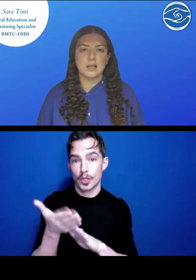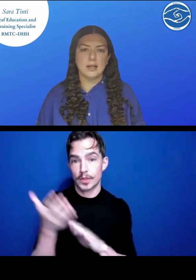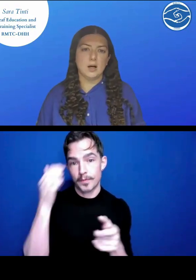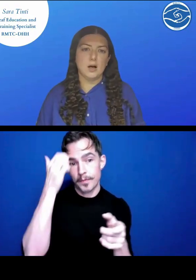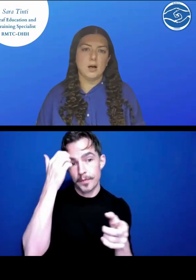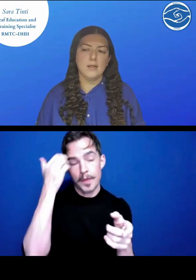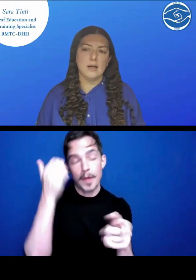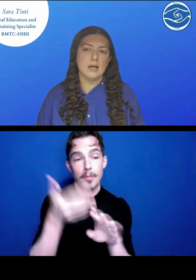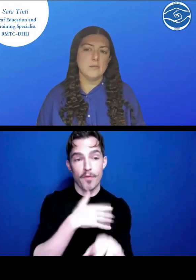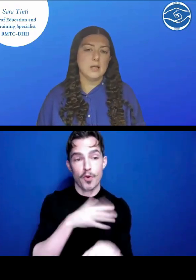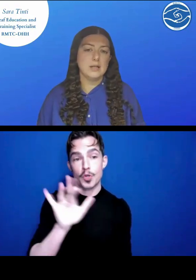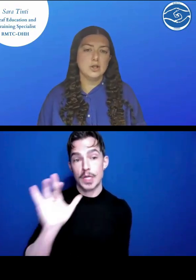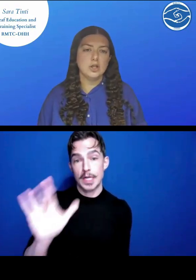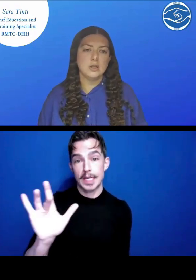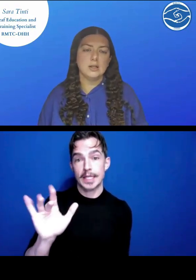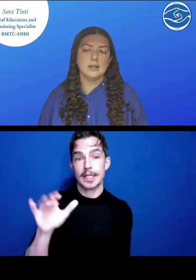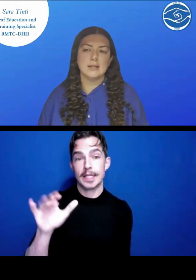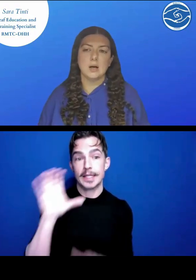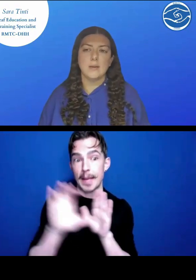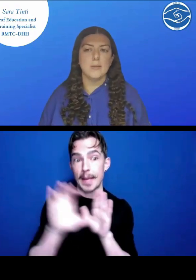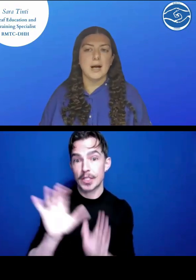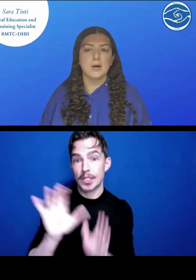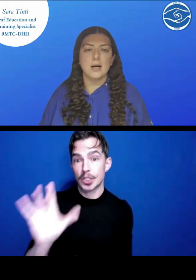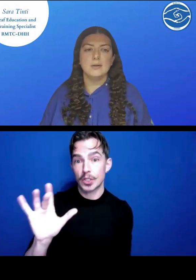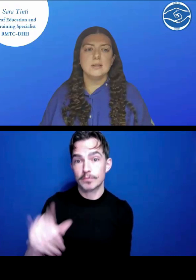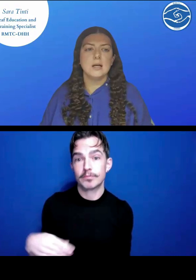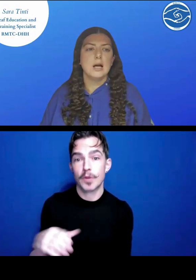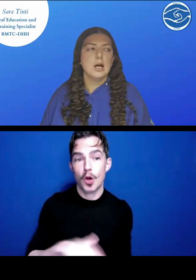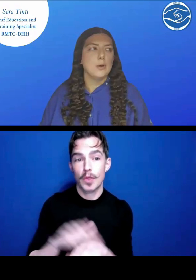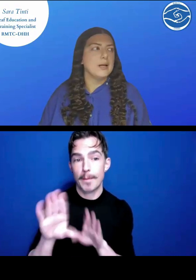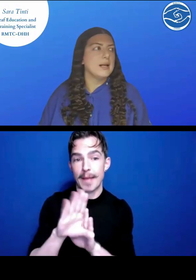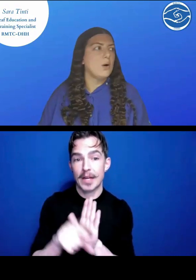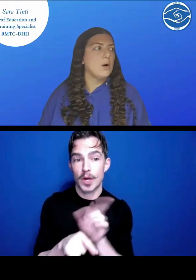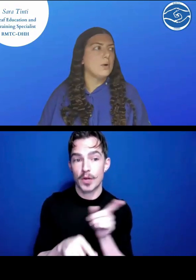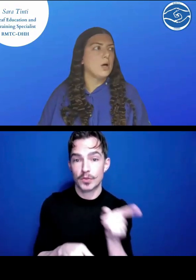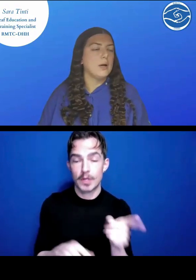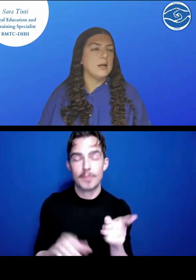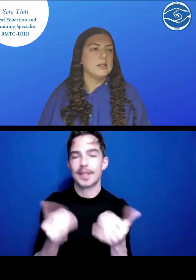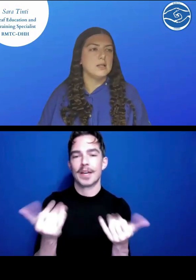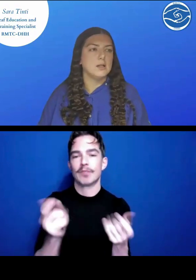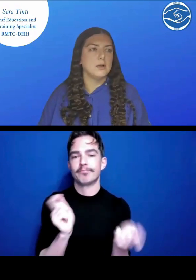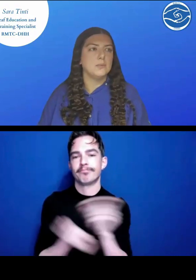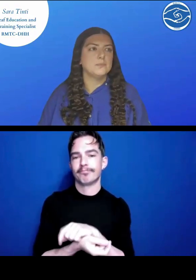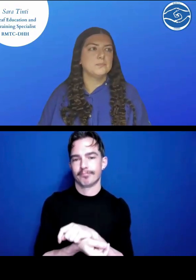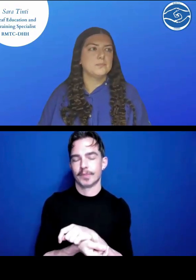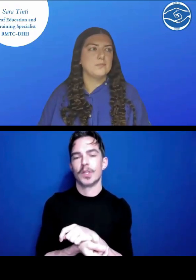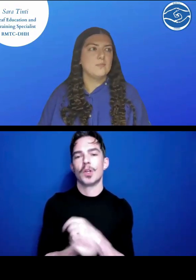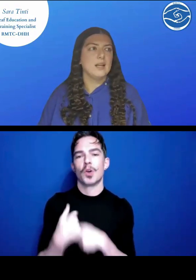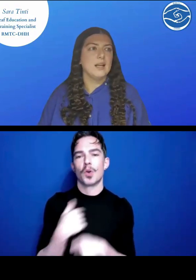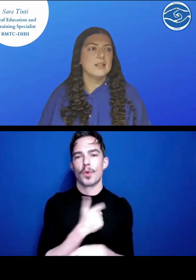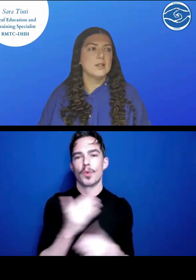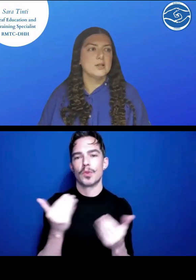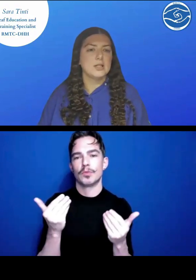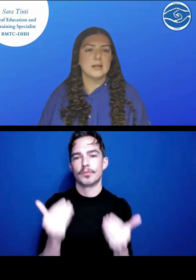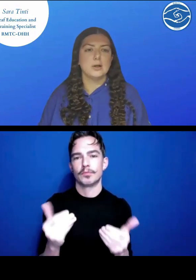just click on the image that's on the background, but now what we're going to do is there's just